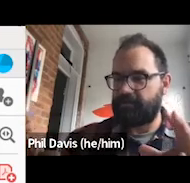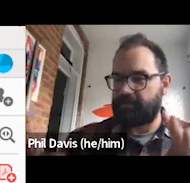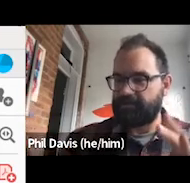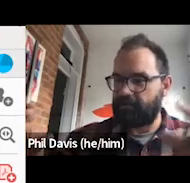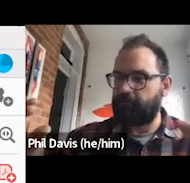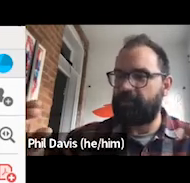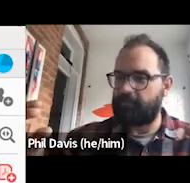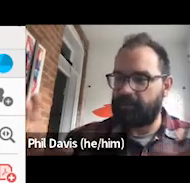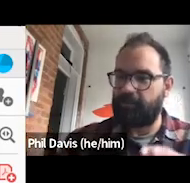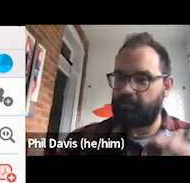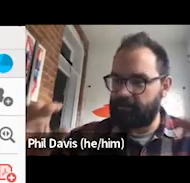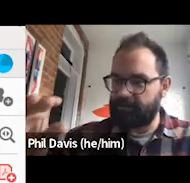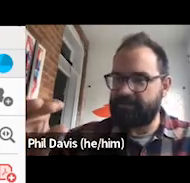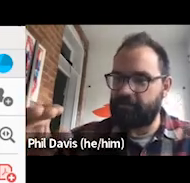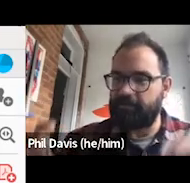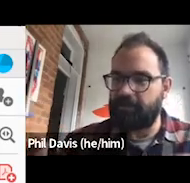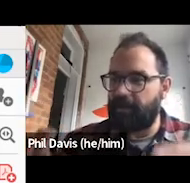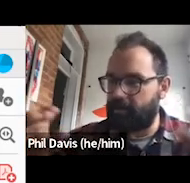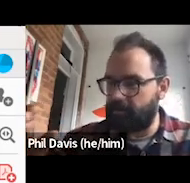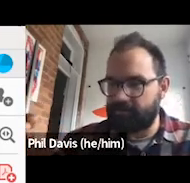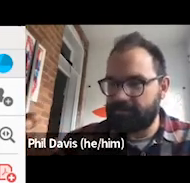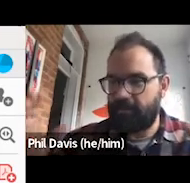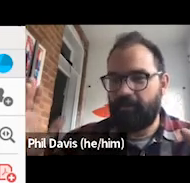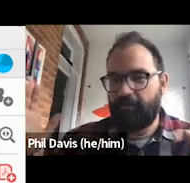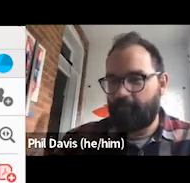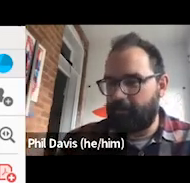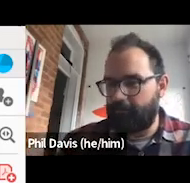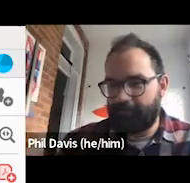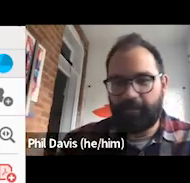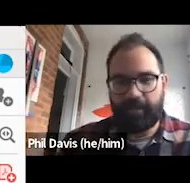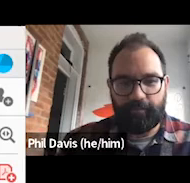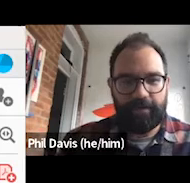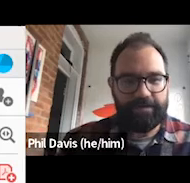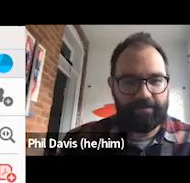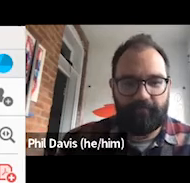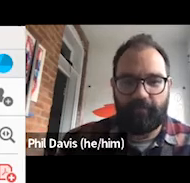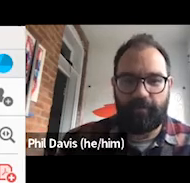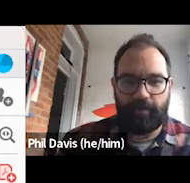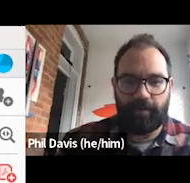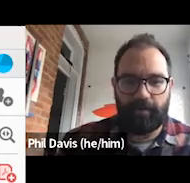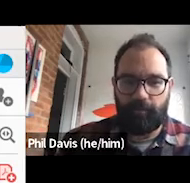thing and lump them together into single line items. It is pretty straightforward.